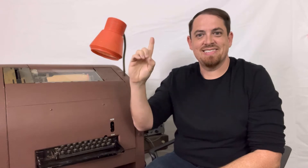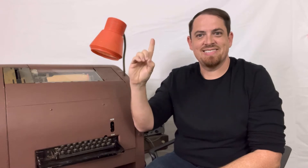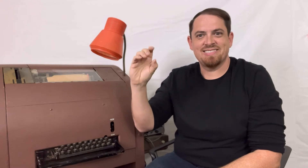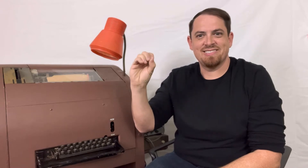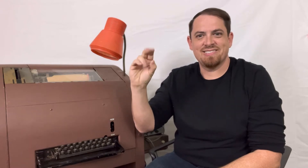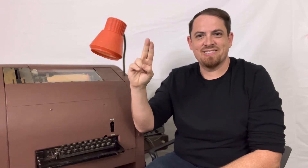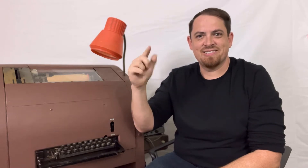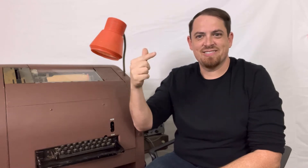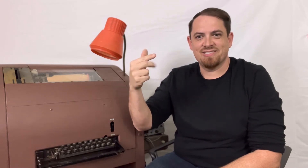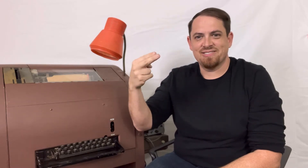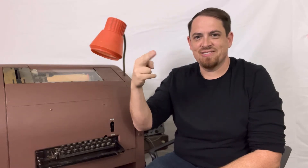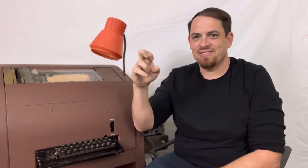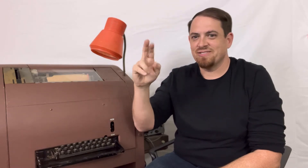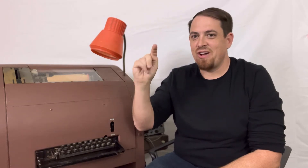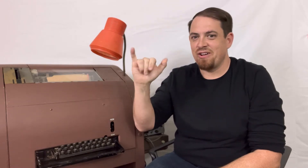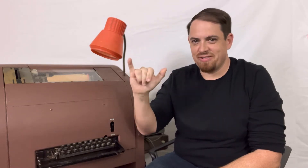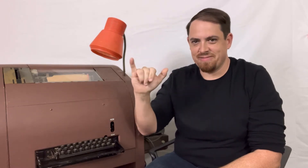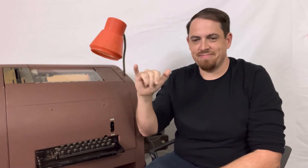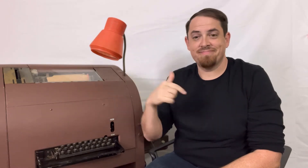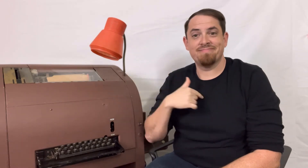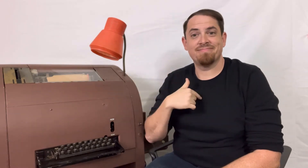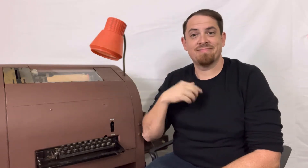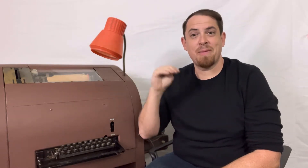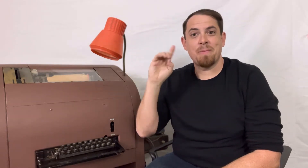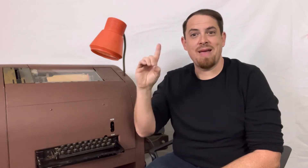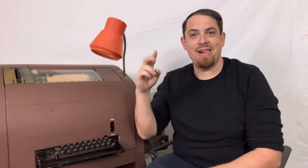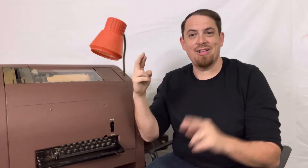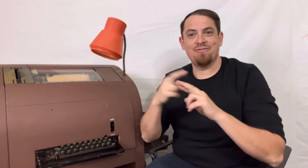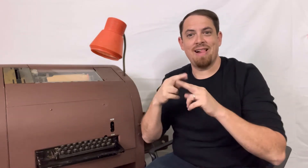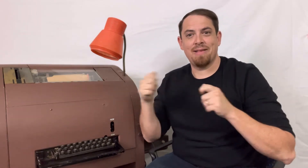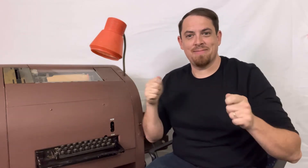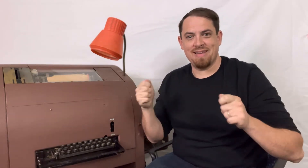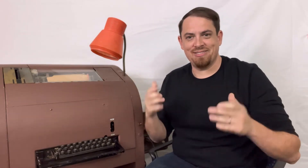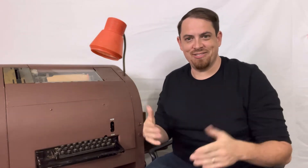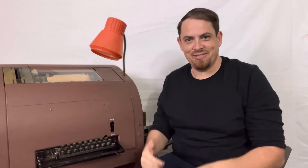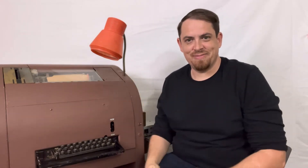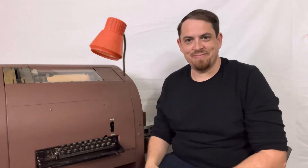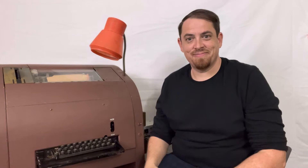Hi, my name is Travis Dougherty. I am the Maryland relay manager and